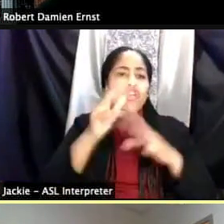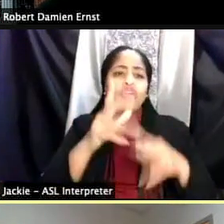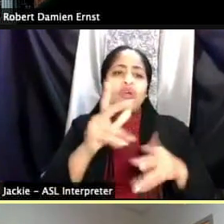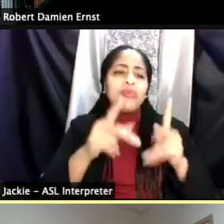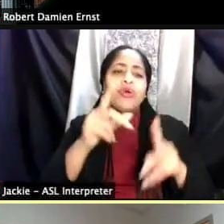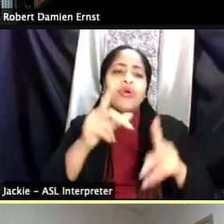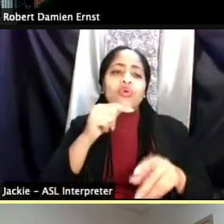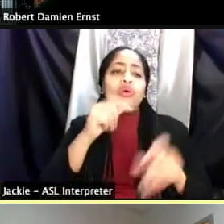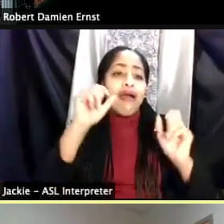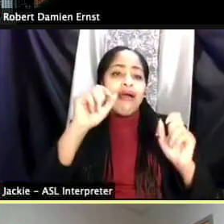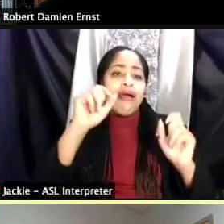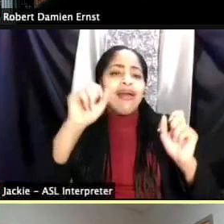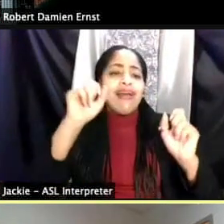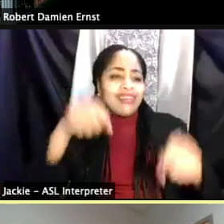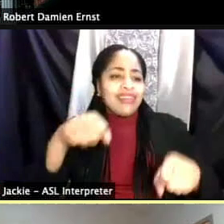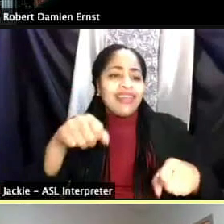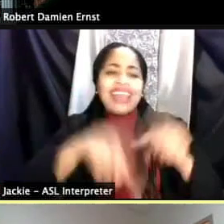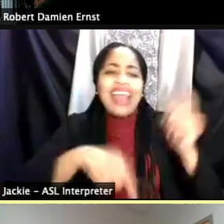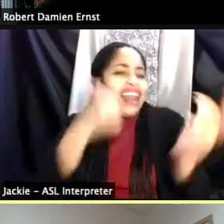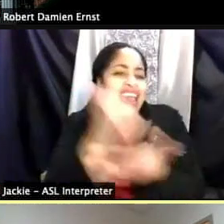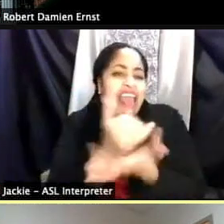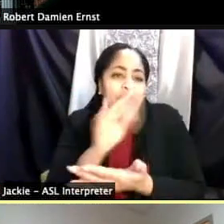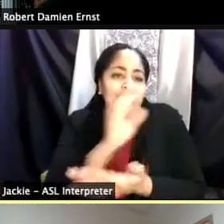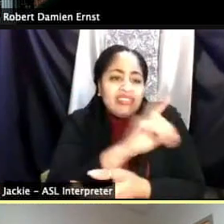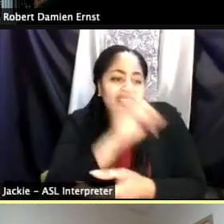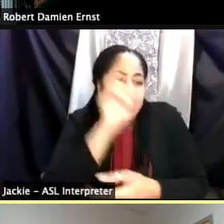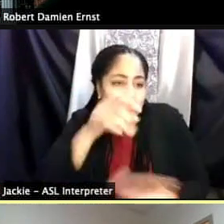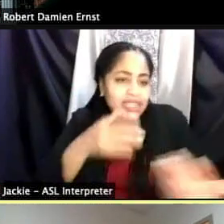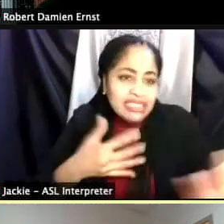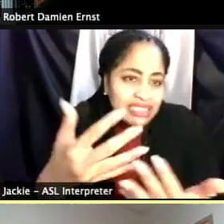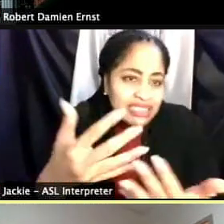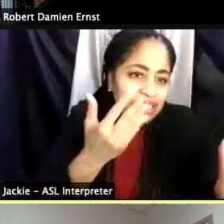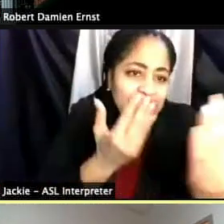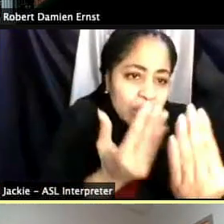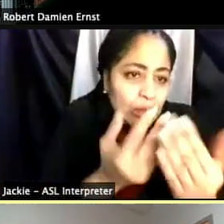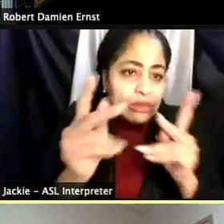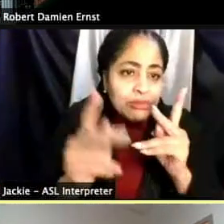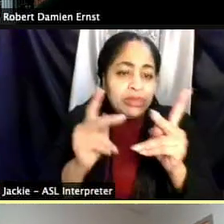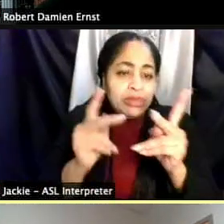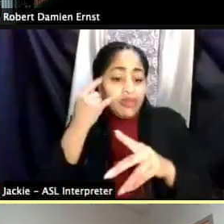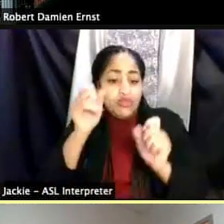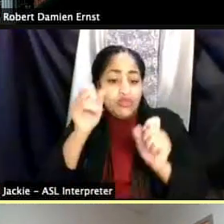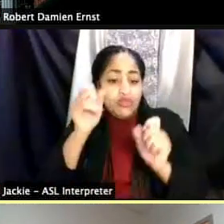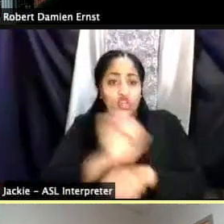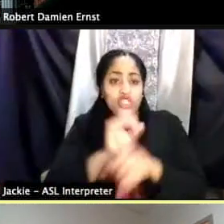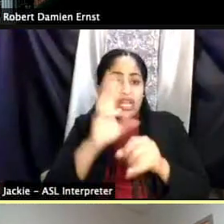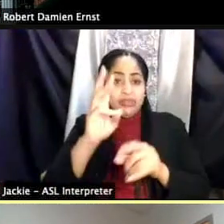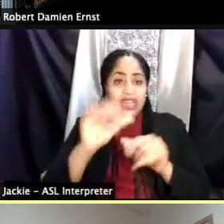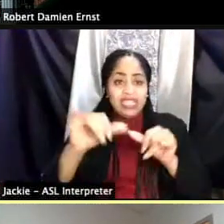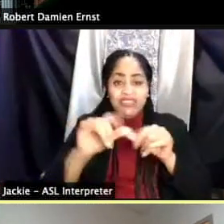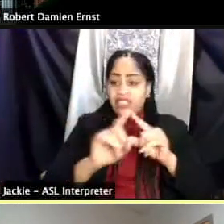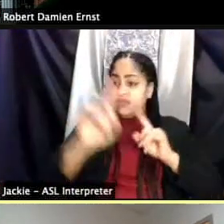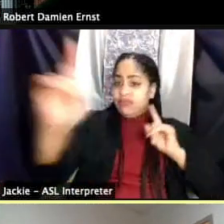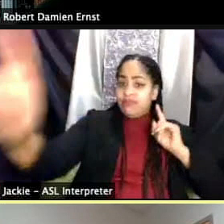but have contact closer than six feet. So if you can do your job six feet away, you might be an essential worker,